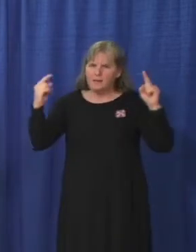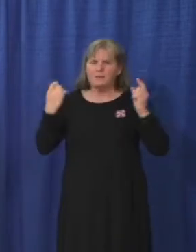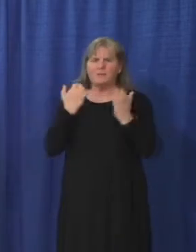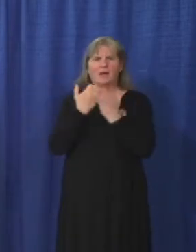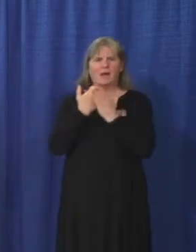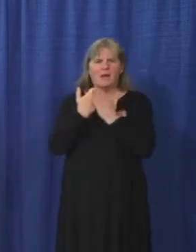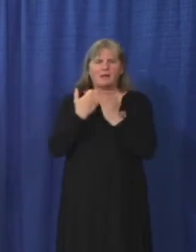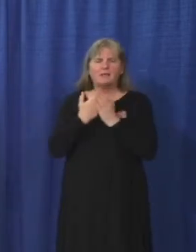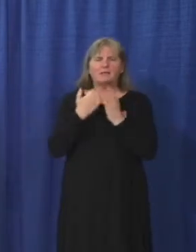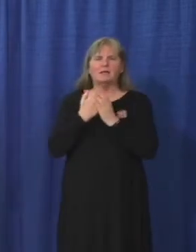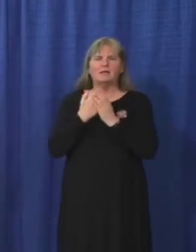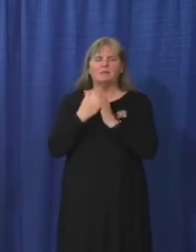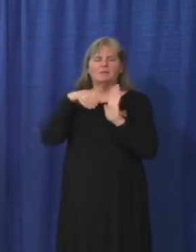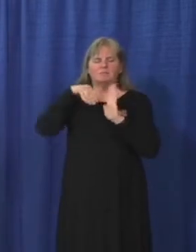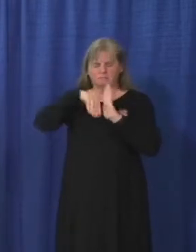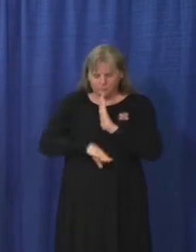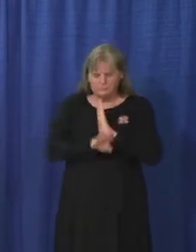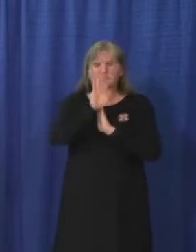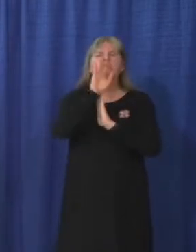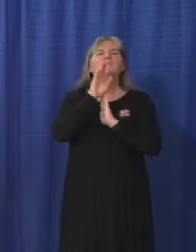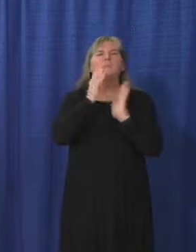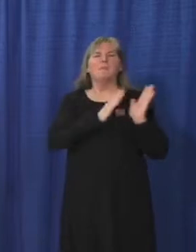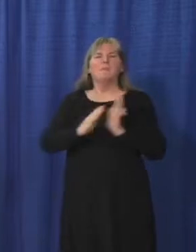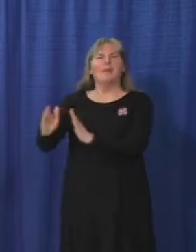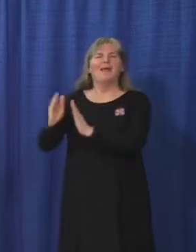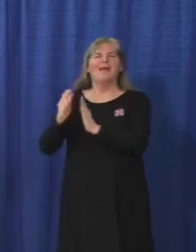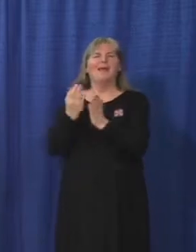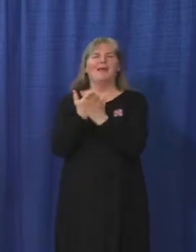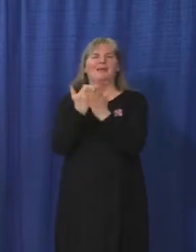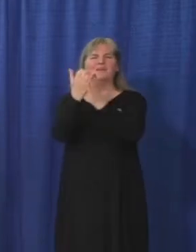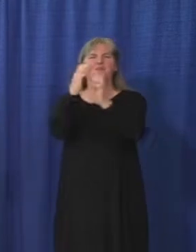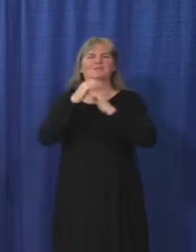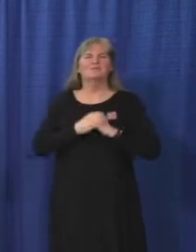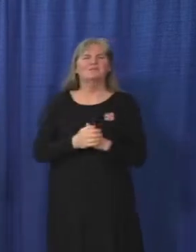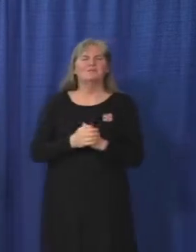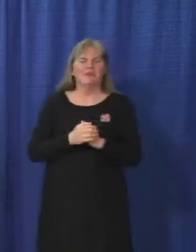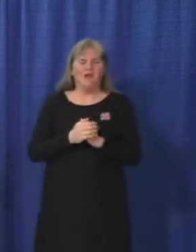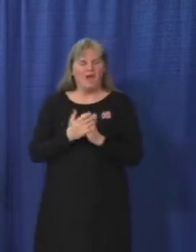Our plan to return -- Yukon's economy back to prepandemic